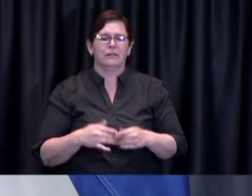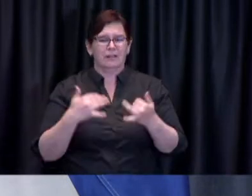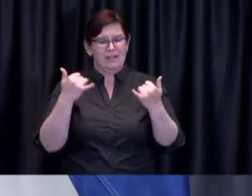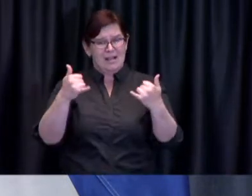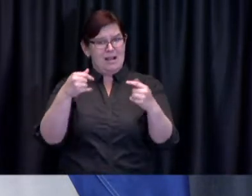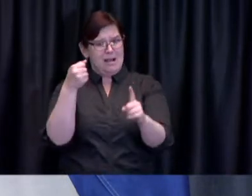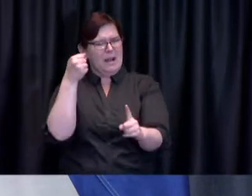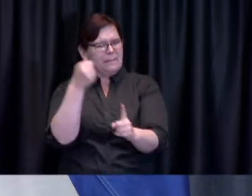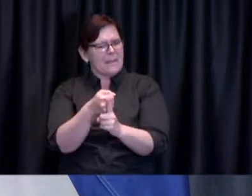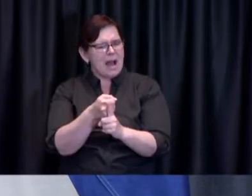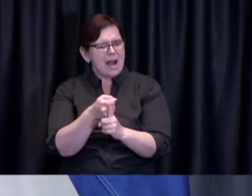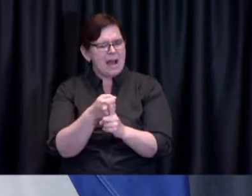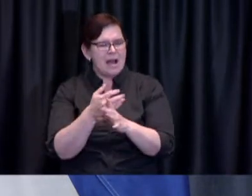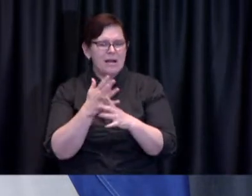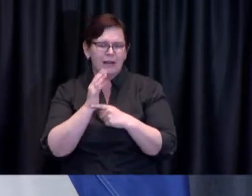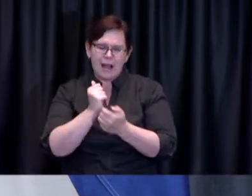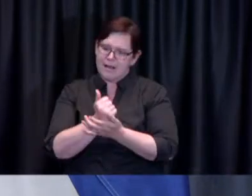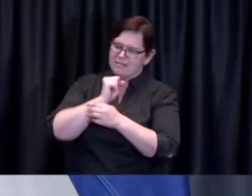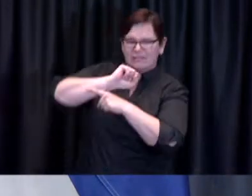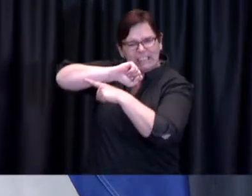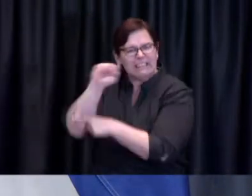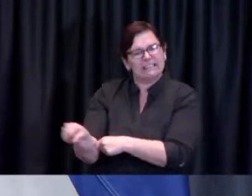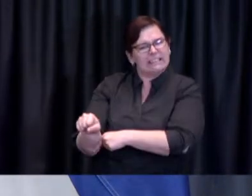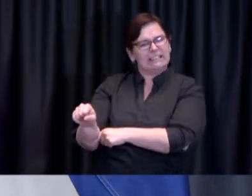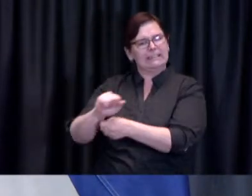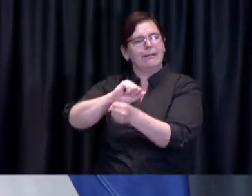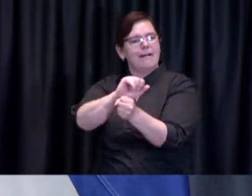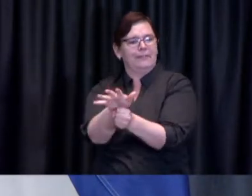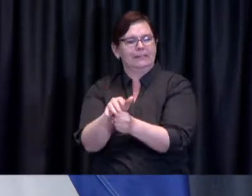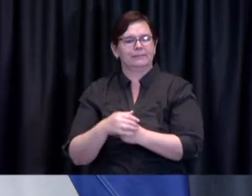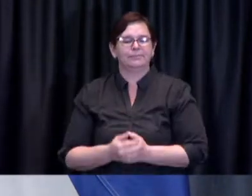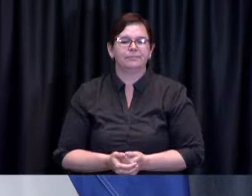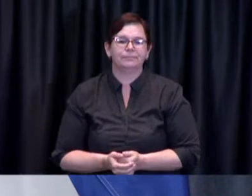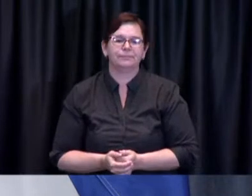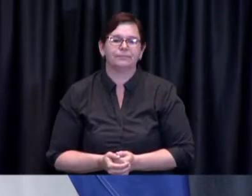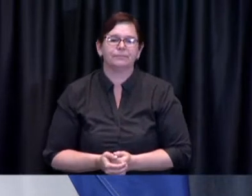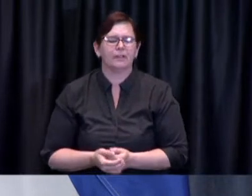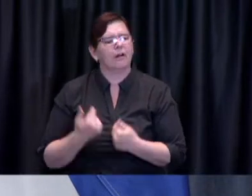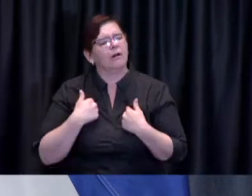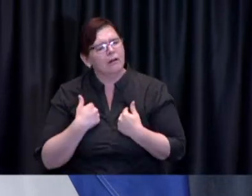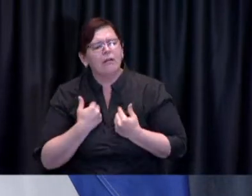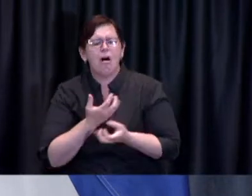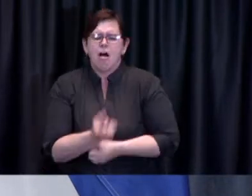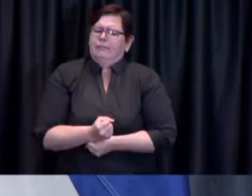of COVID-19. while I'm confident that we will make the kinds of threshold levels of vaccination we